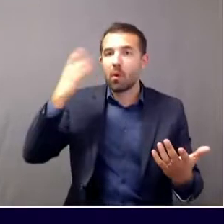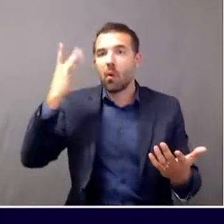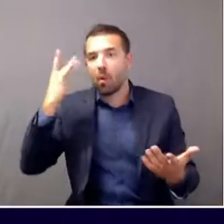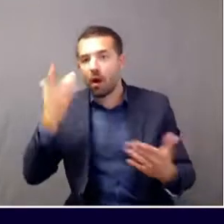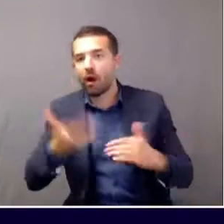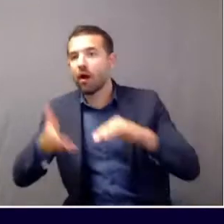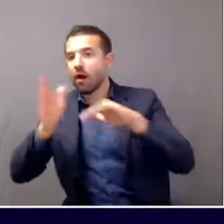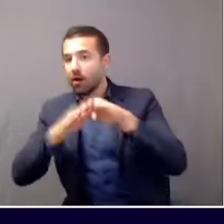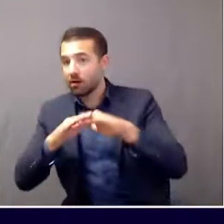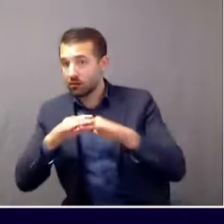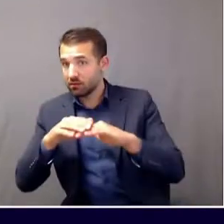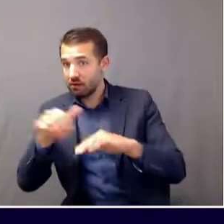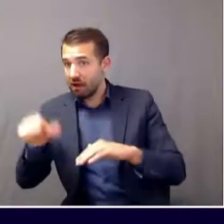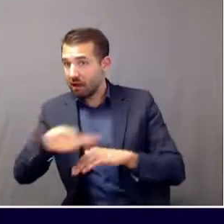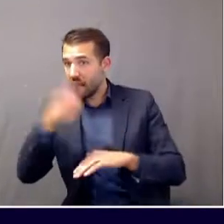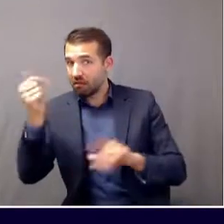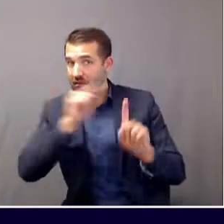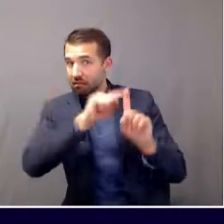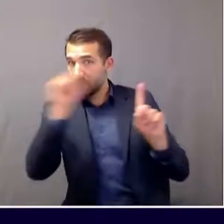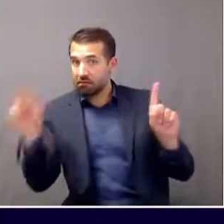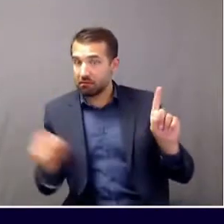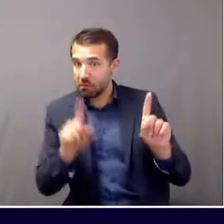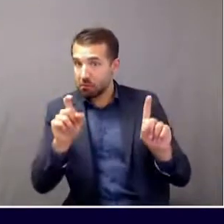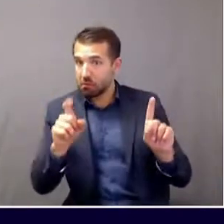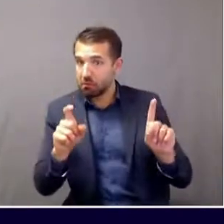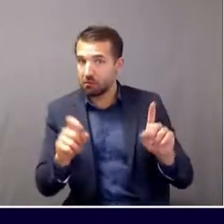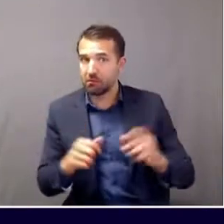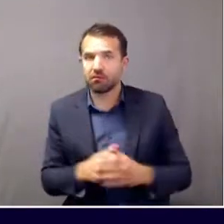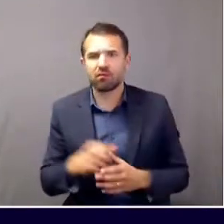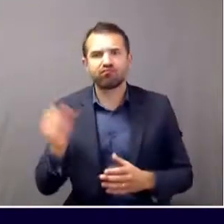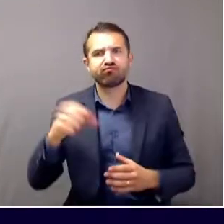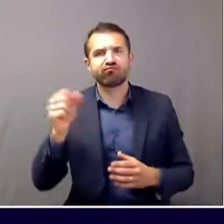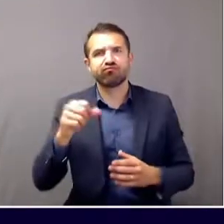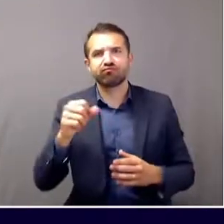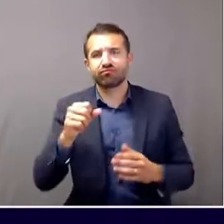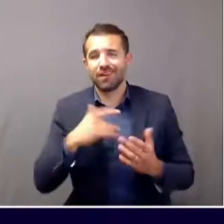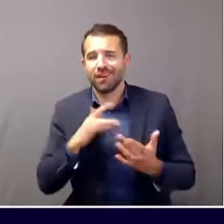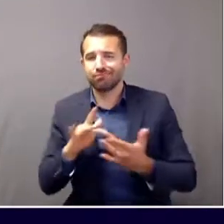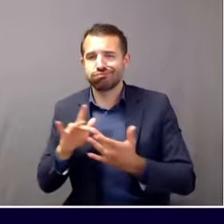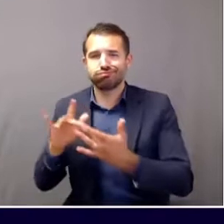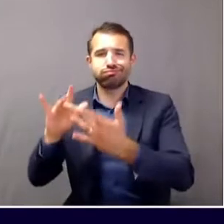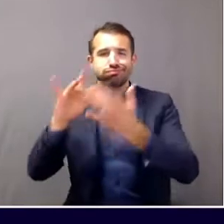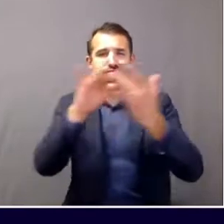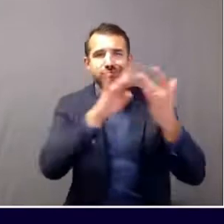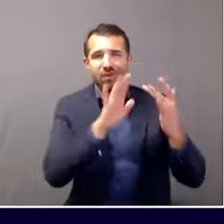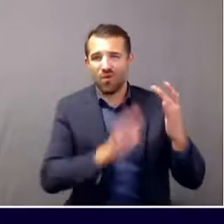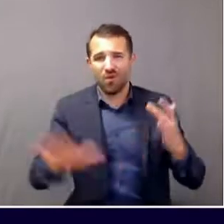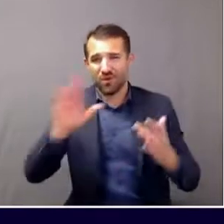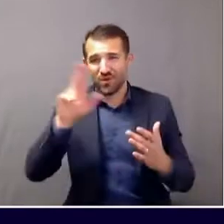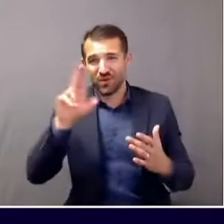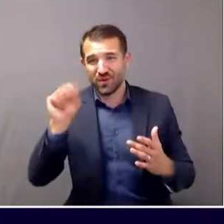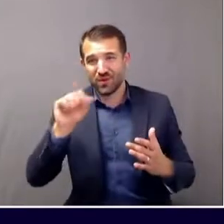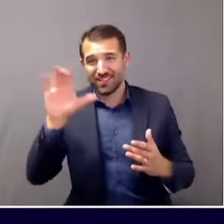and not just in the northeast but as well as in the northern